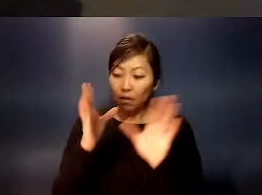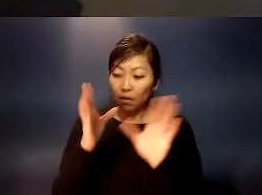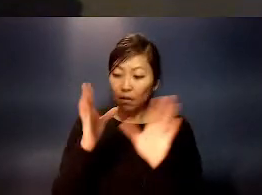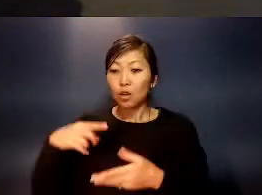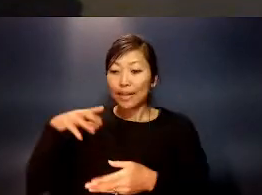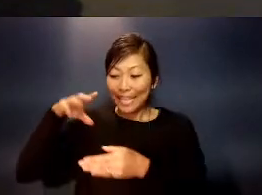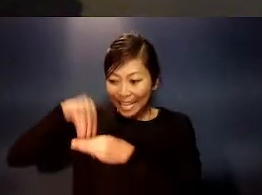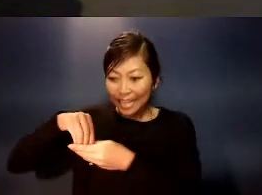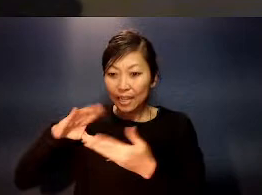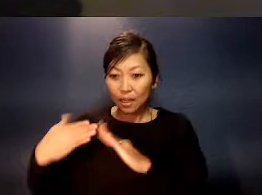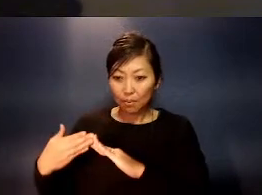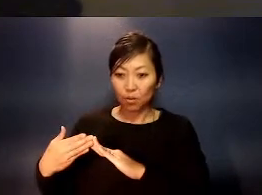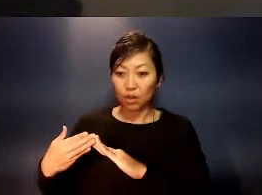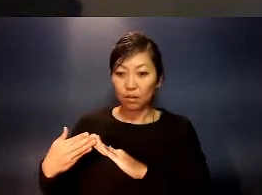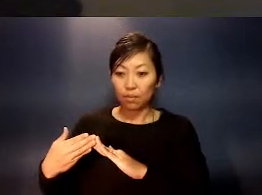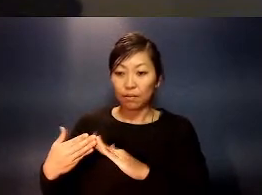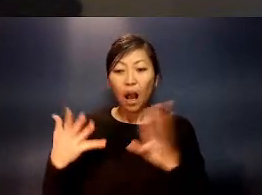RESPONDING TO AN OUTCRY FOR CHANGE.